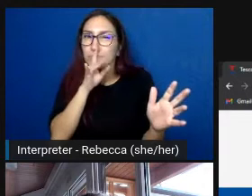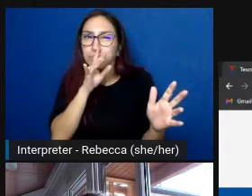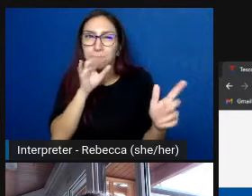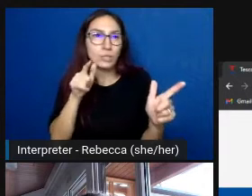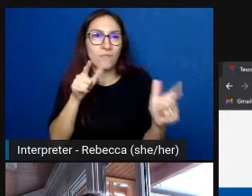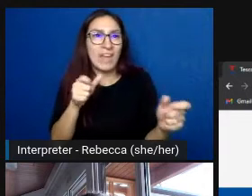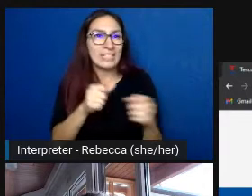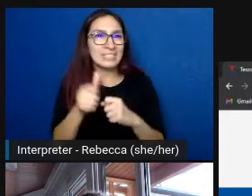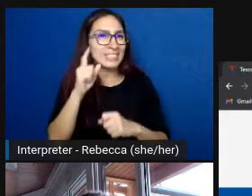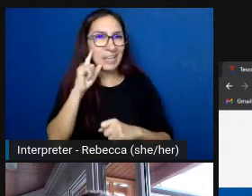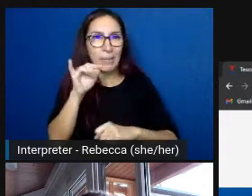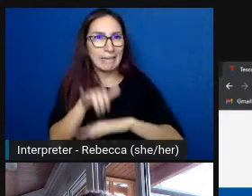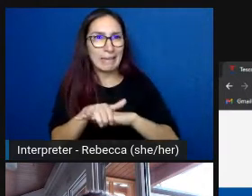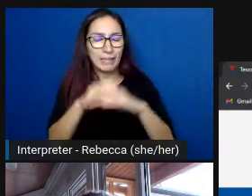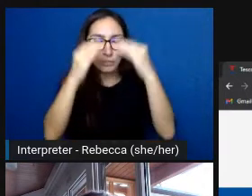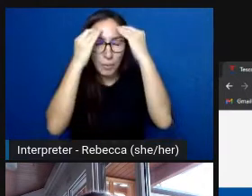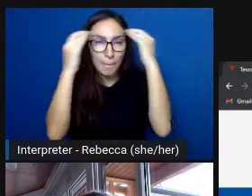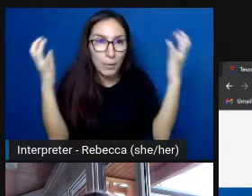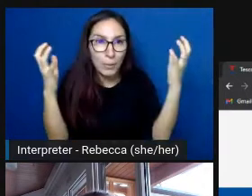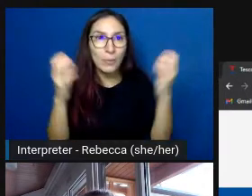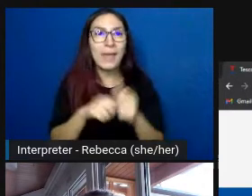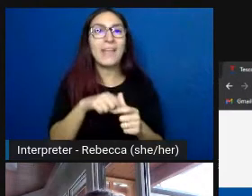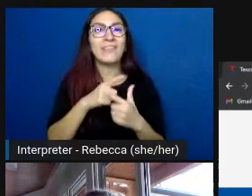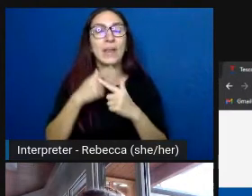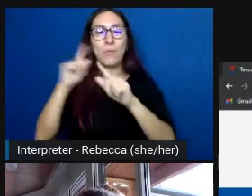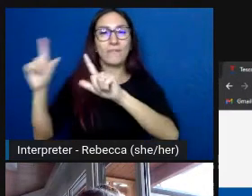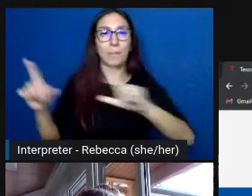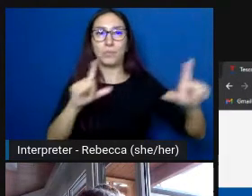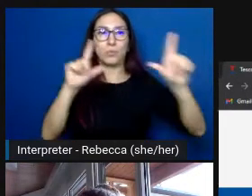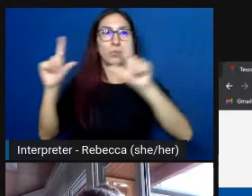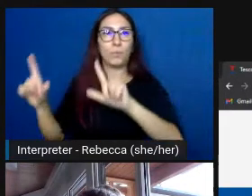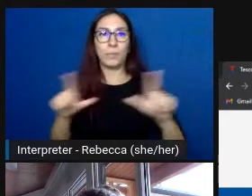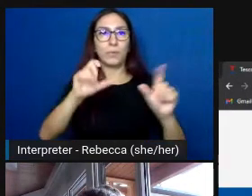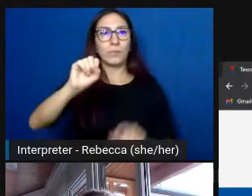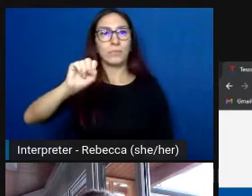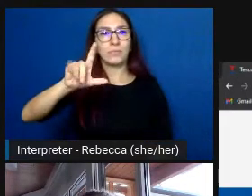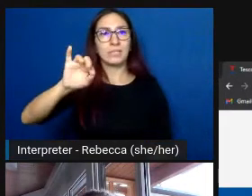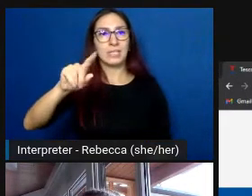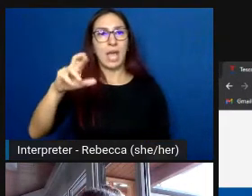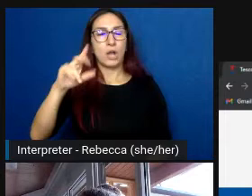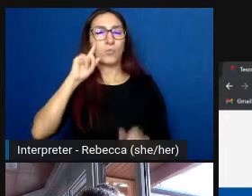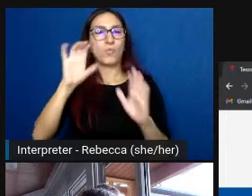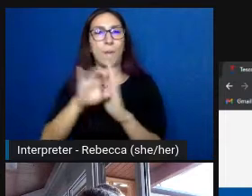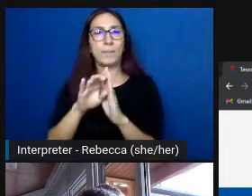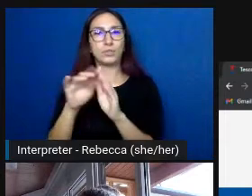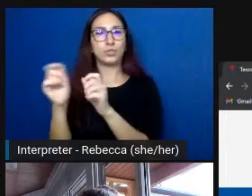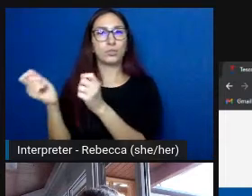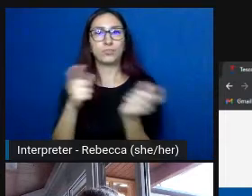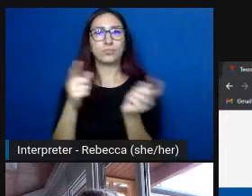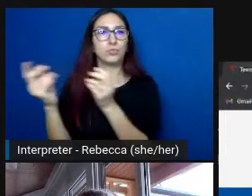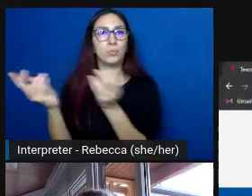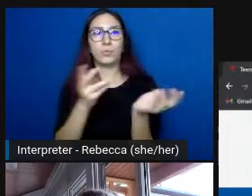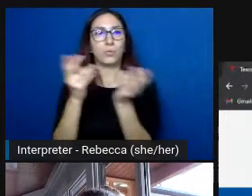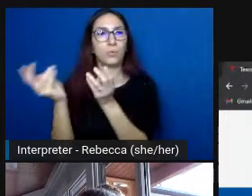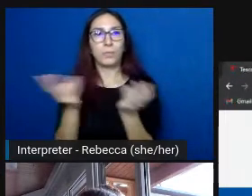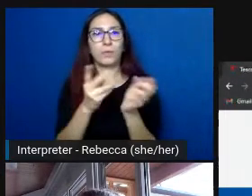that there was the slider but I don't think you did. I think maybe you were already signed in, Lazar, maybe. You didn't [crosstalk] [crosstalk]